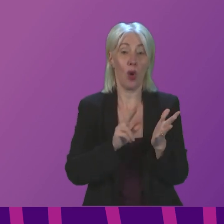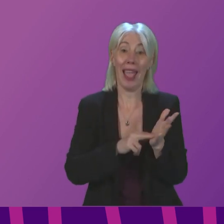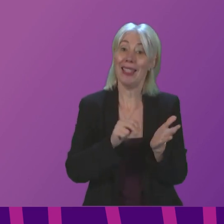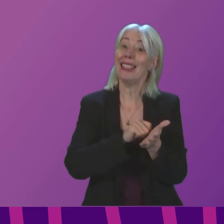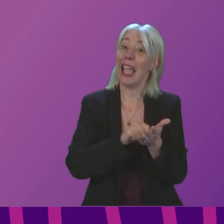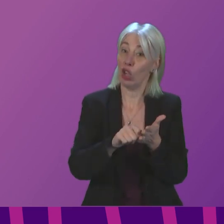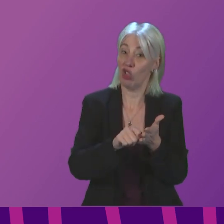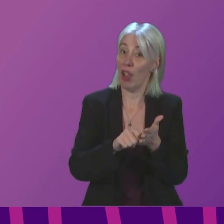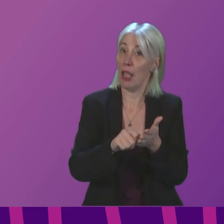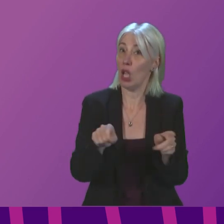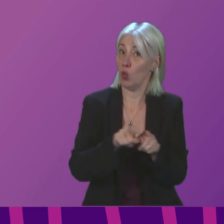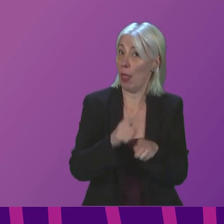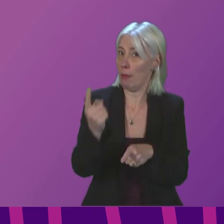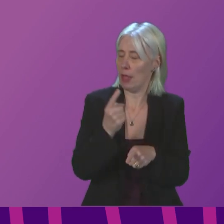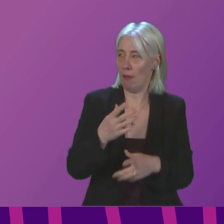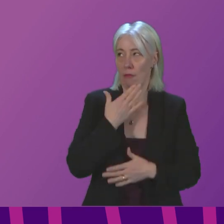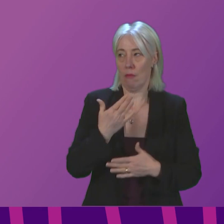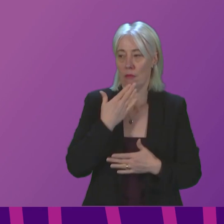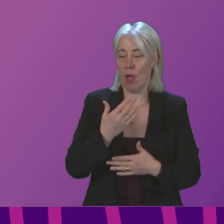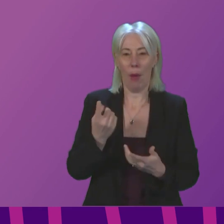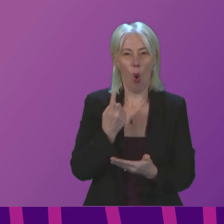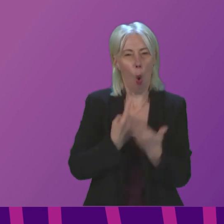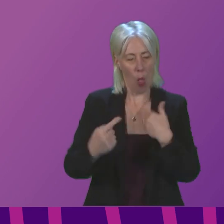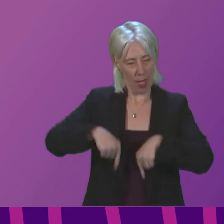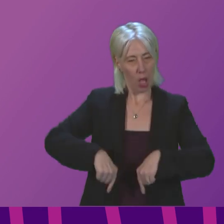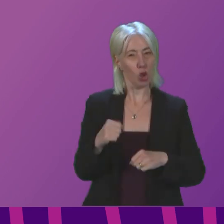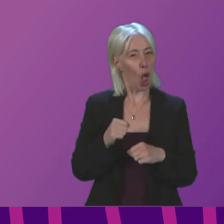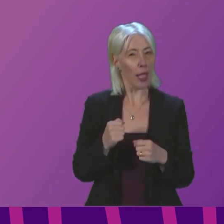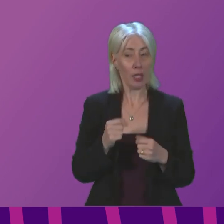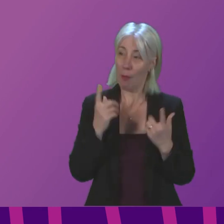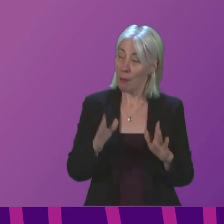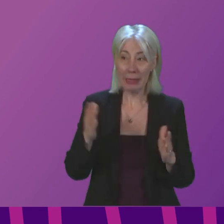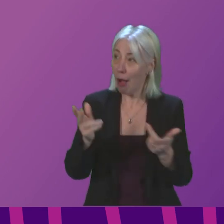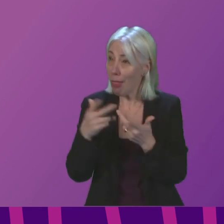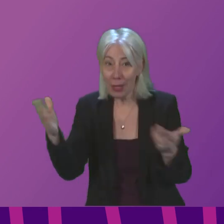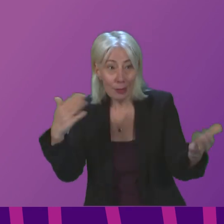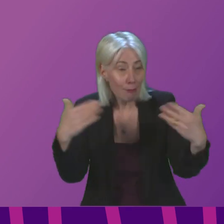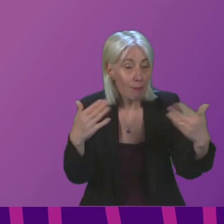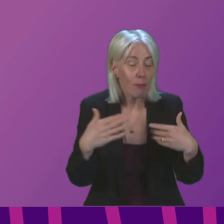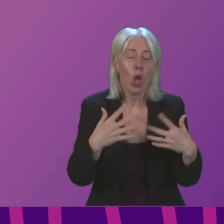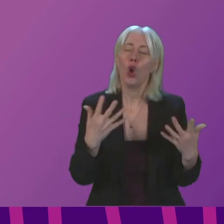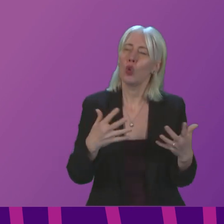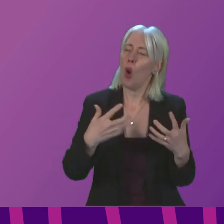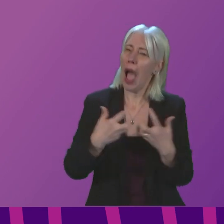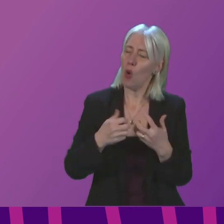Guterres, but we cannot act alone. How will the Scottish Government continue to push for